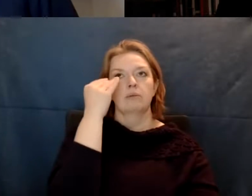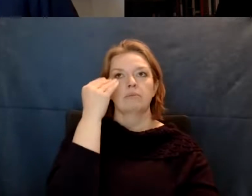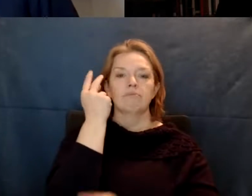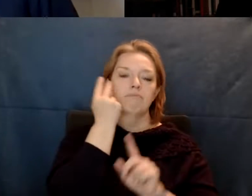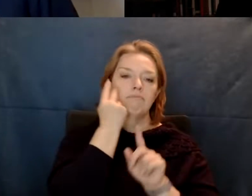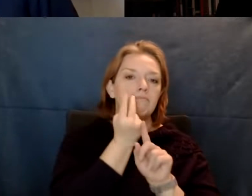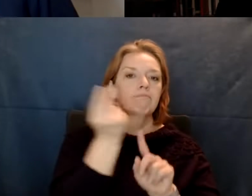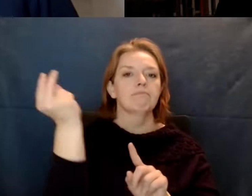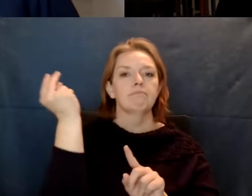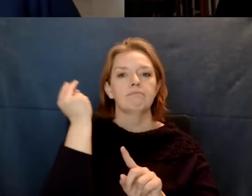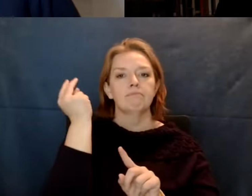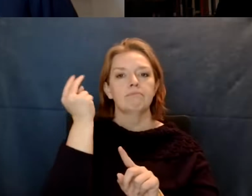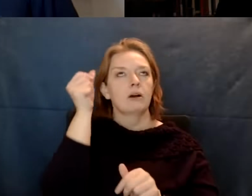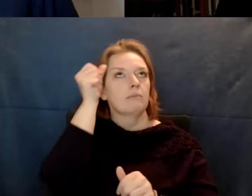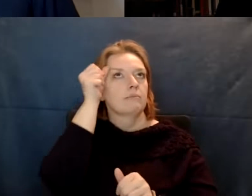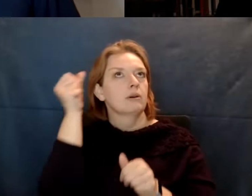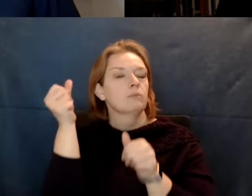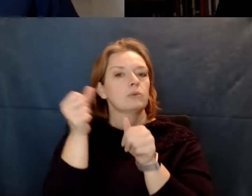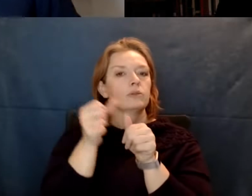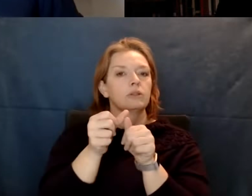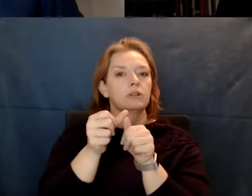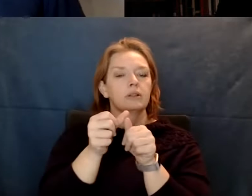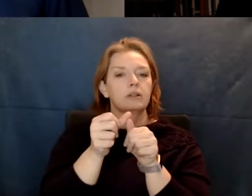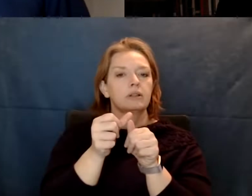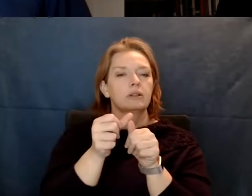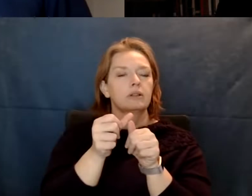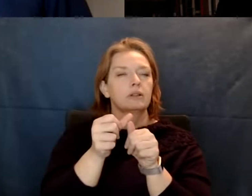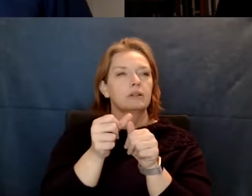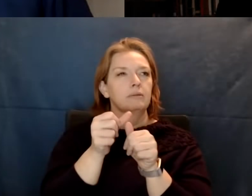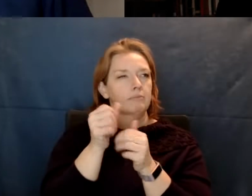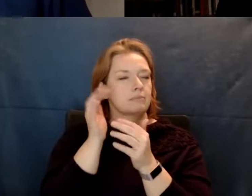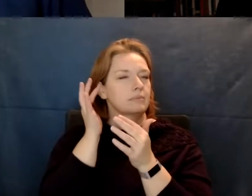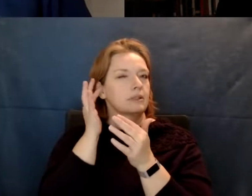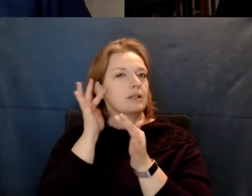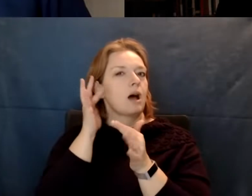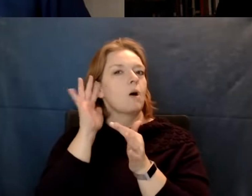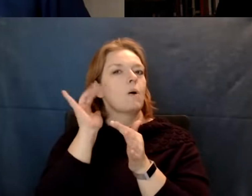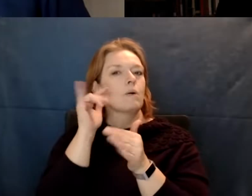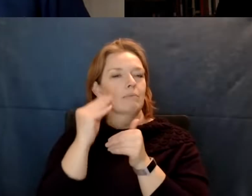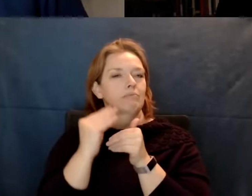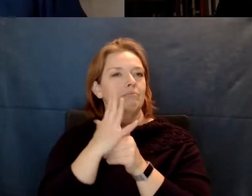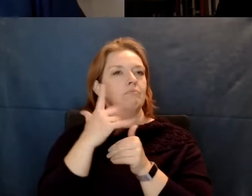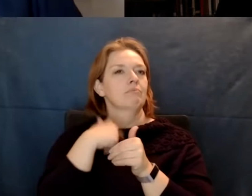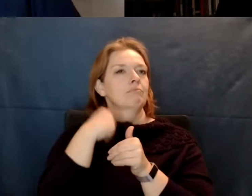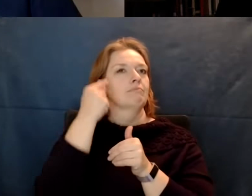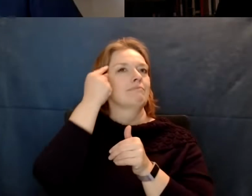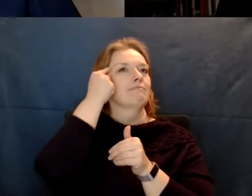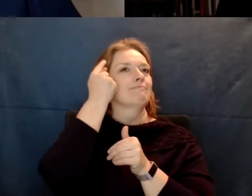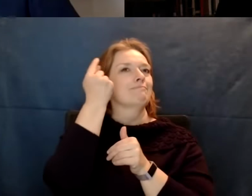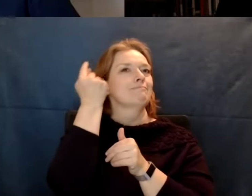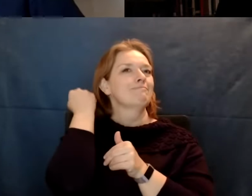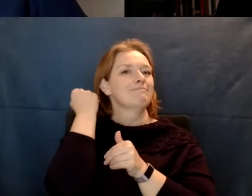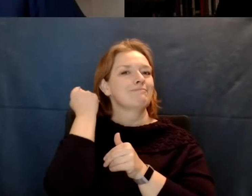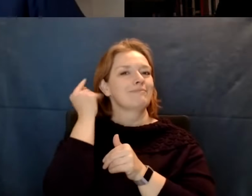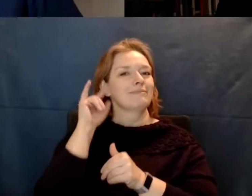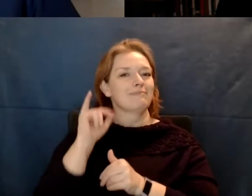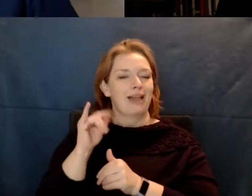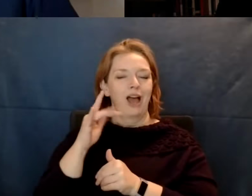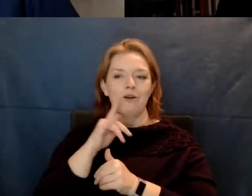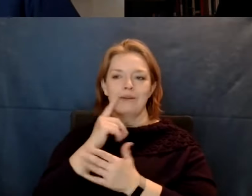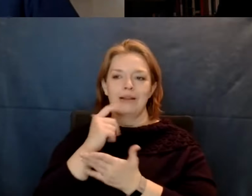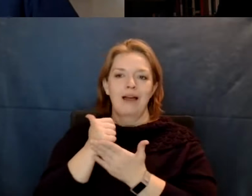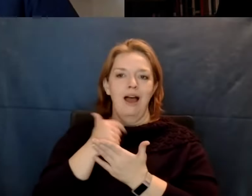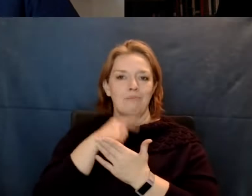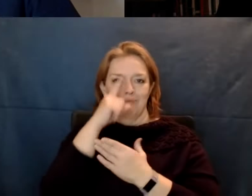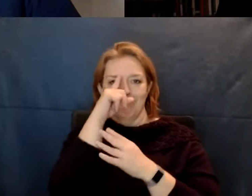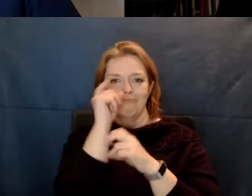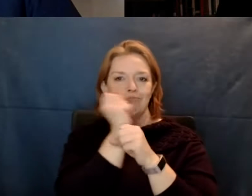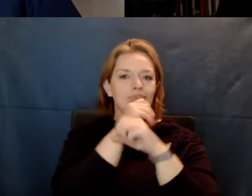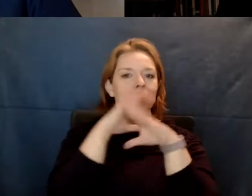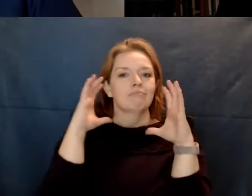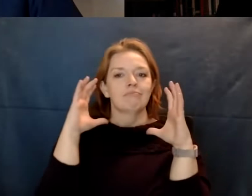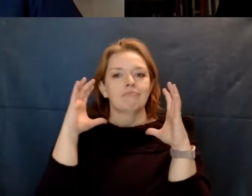be, there are definitely sounds that take me back there that help sort of conjure